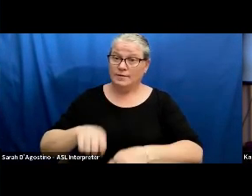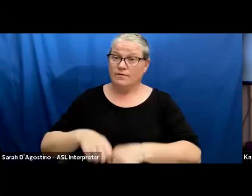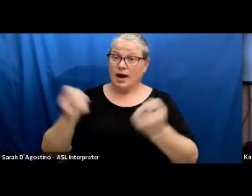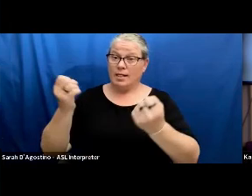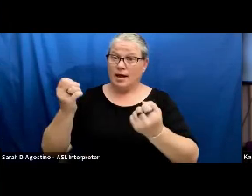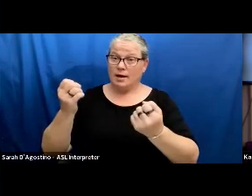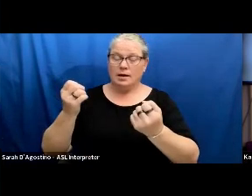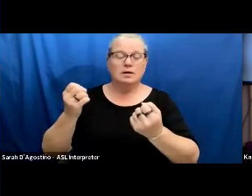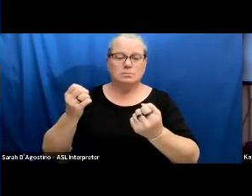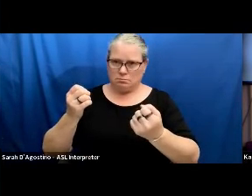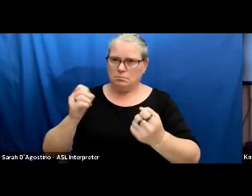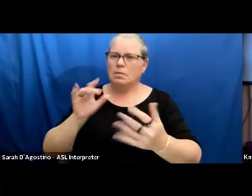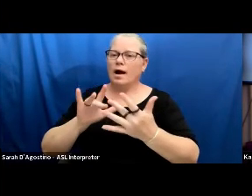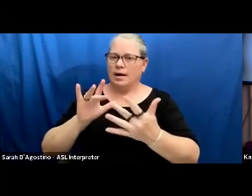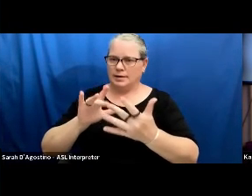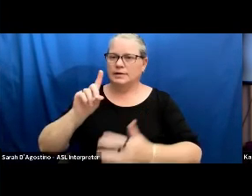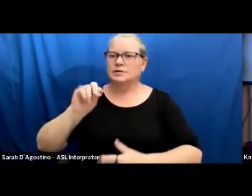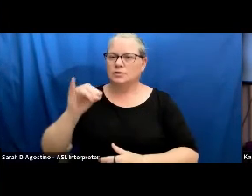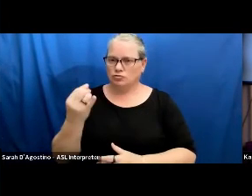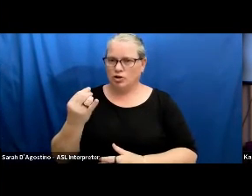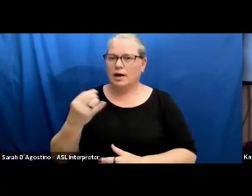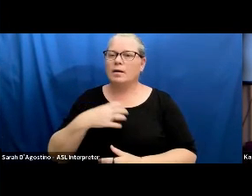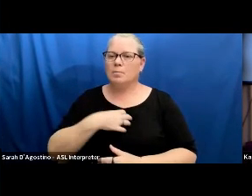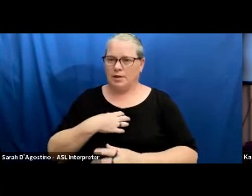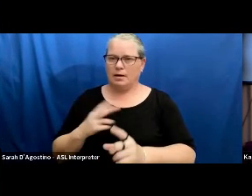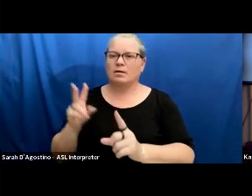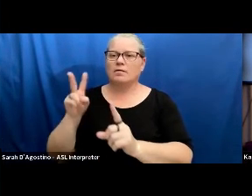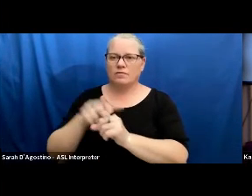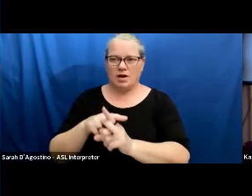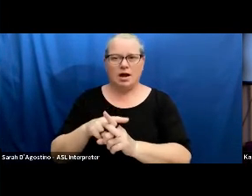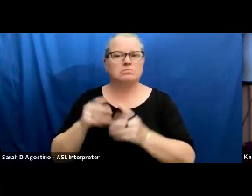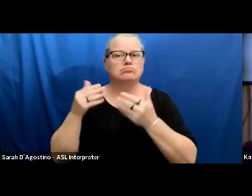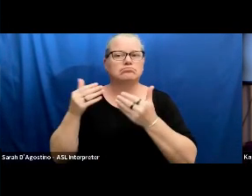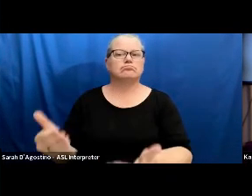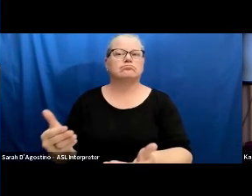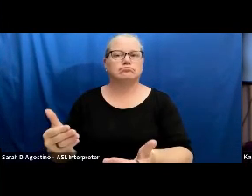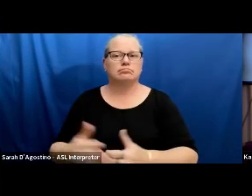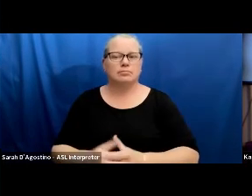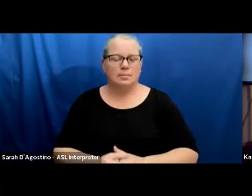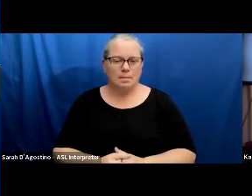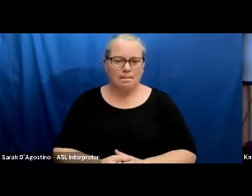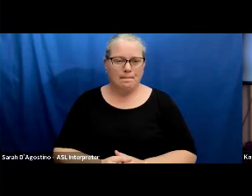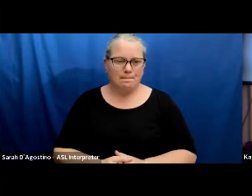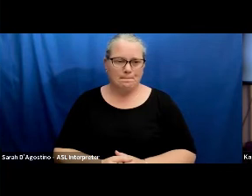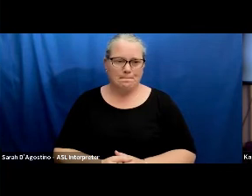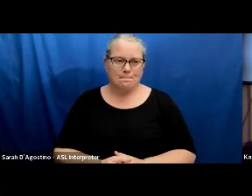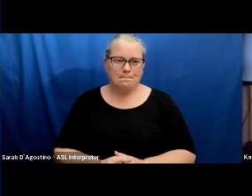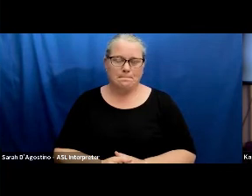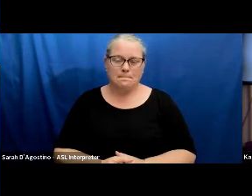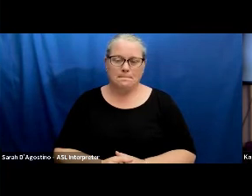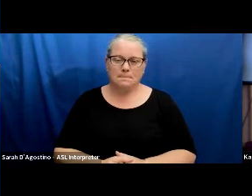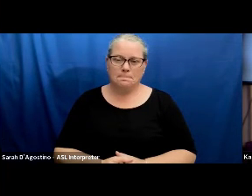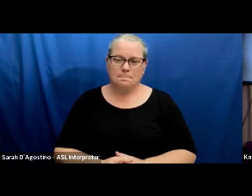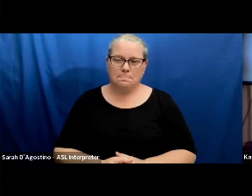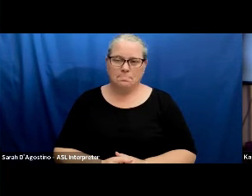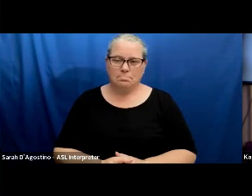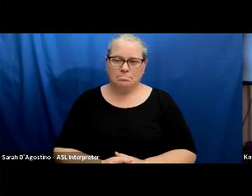and file a complaint um unlike this connecticut state election enforcement committee there is not